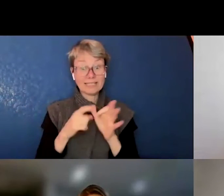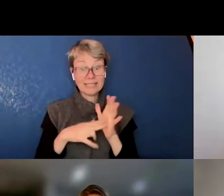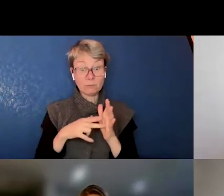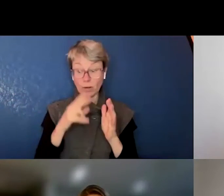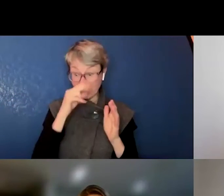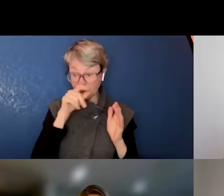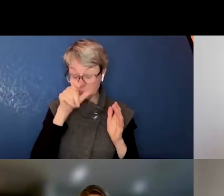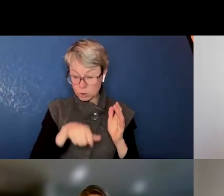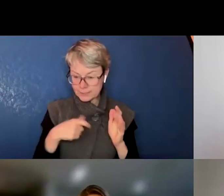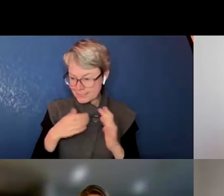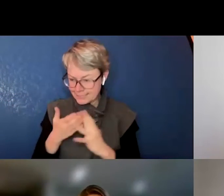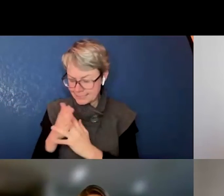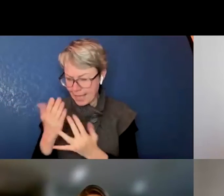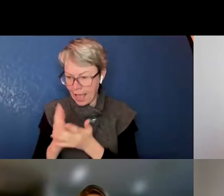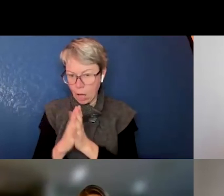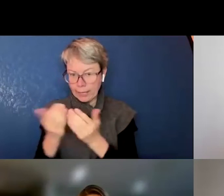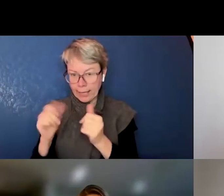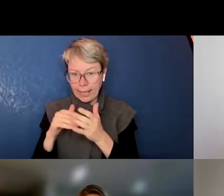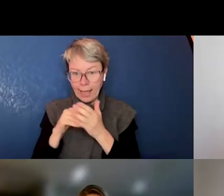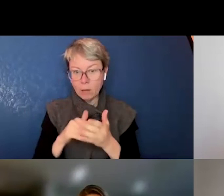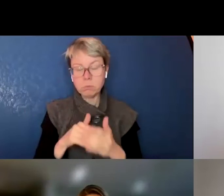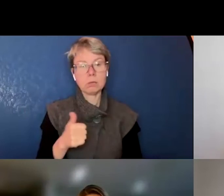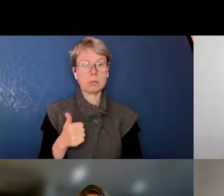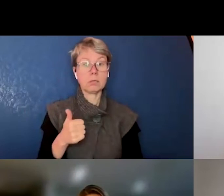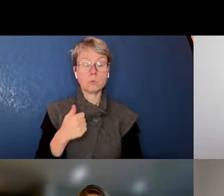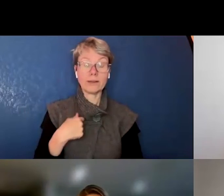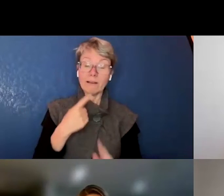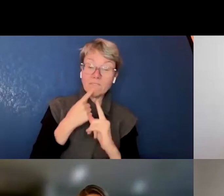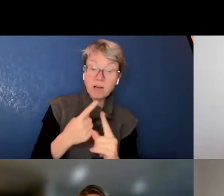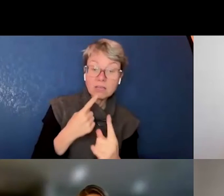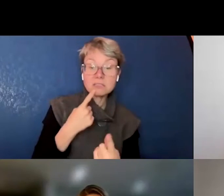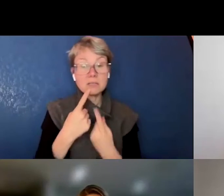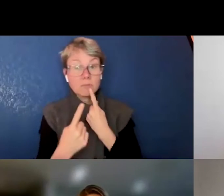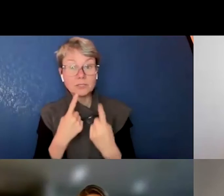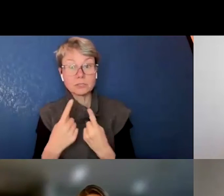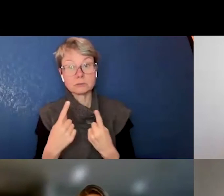get that help we find ourselves giving advice and information to people we do a lot of um